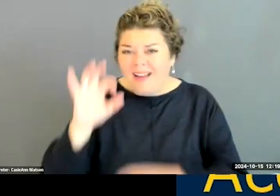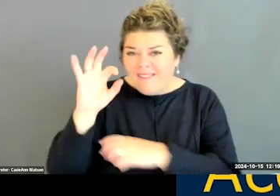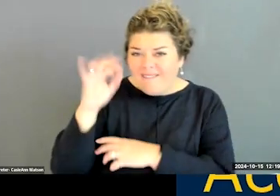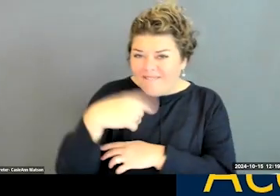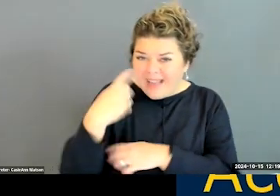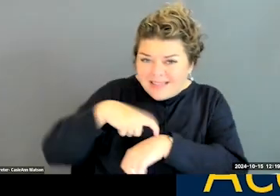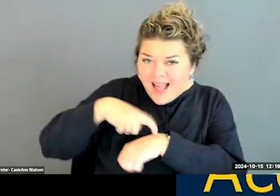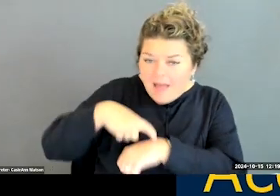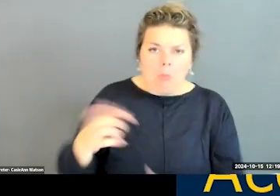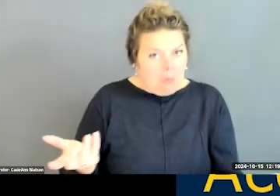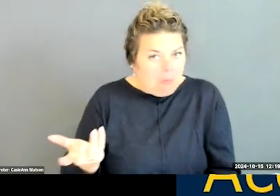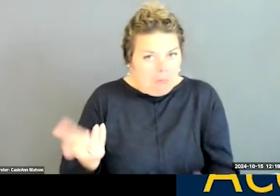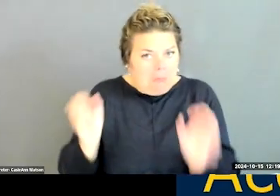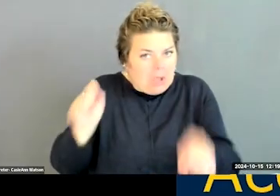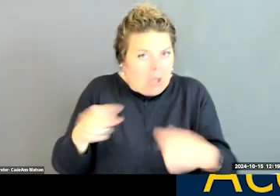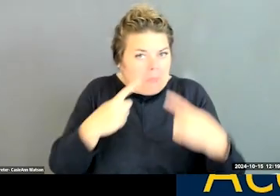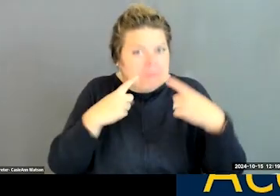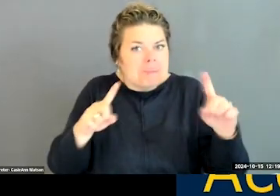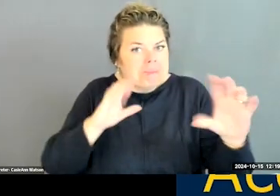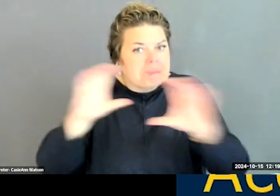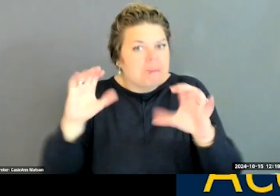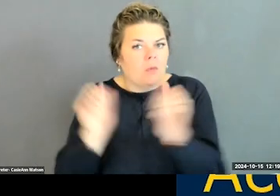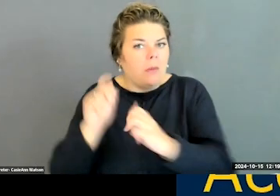These can also be accommodations for those with auditory disabilities.